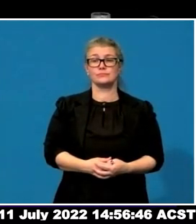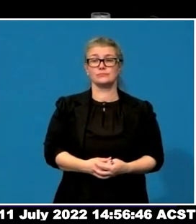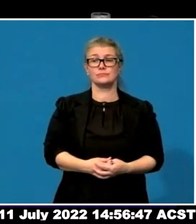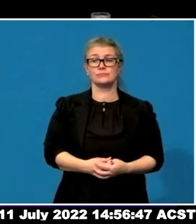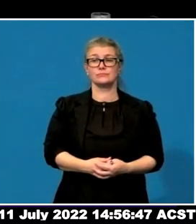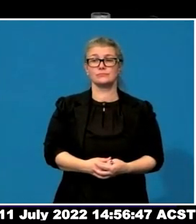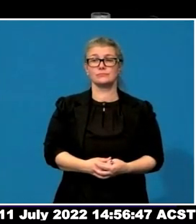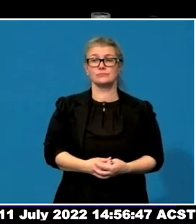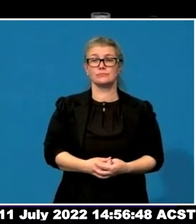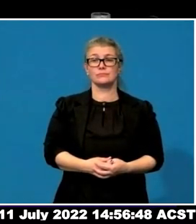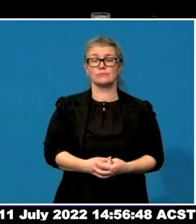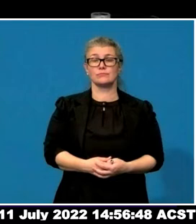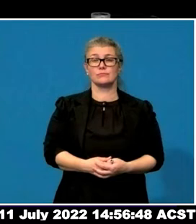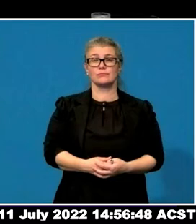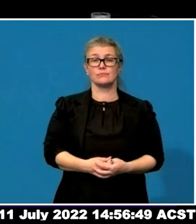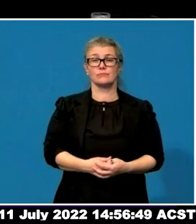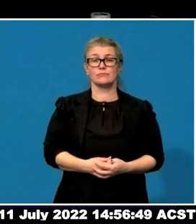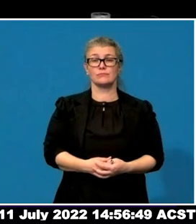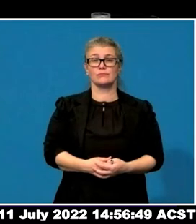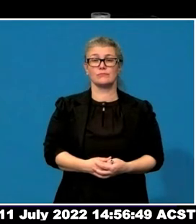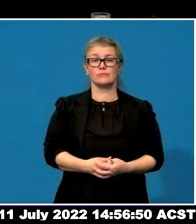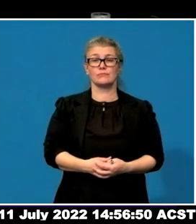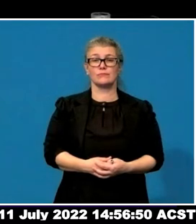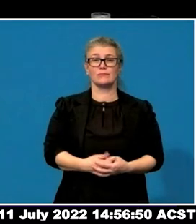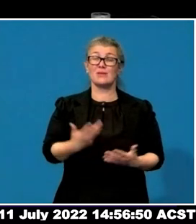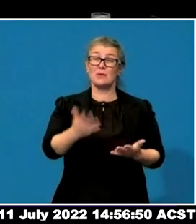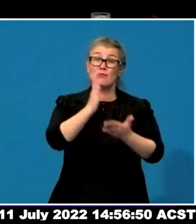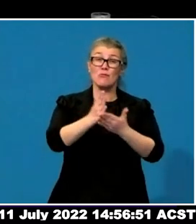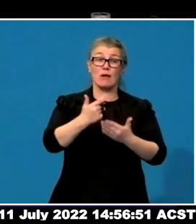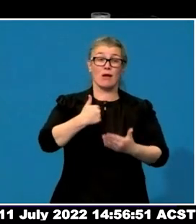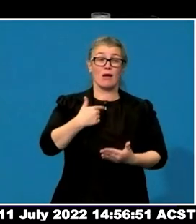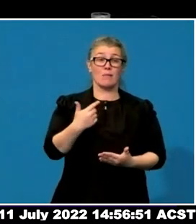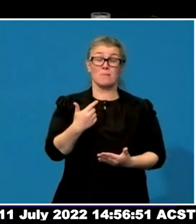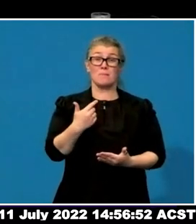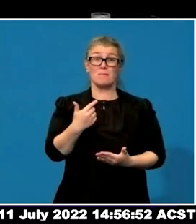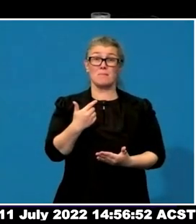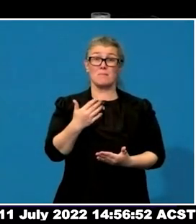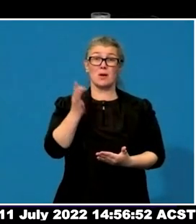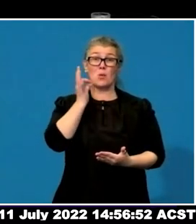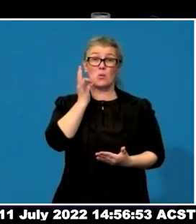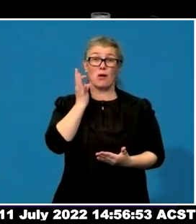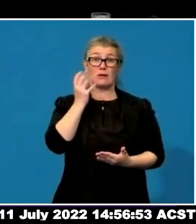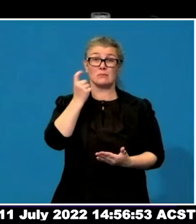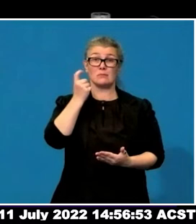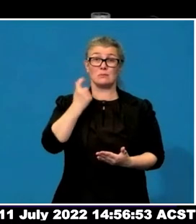almost seems as if, as a white woman, I shouldn't be making those decisions in terms or even articulating it.